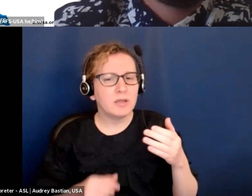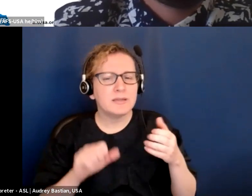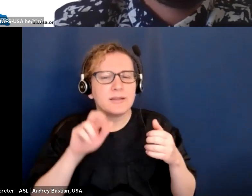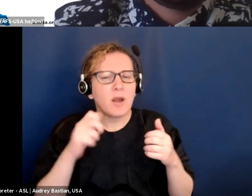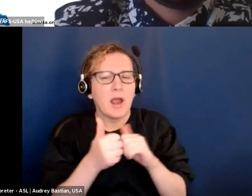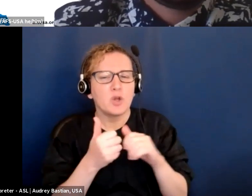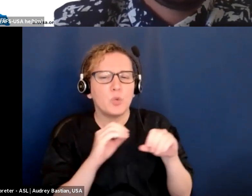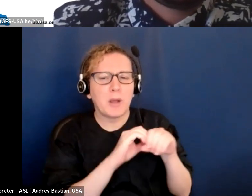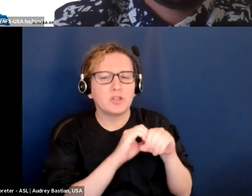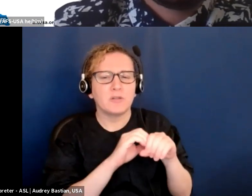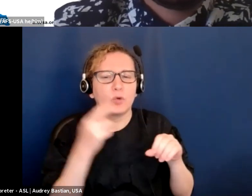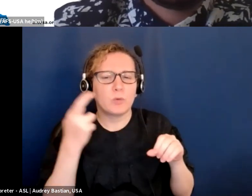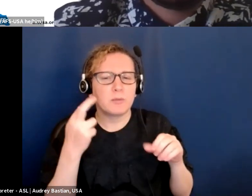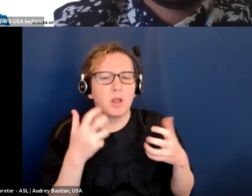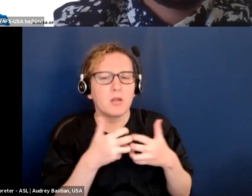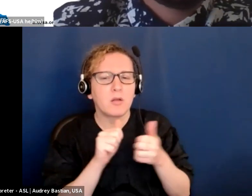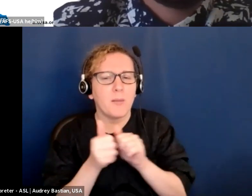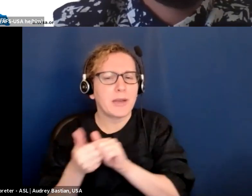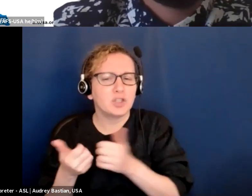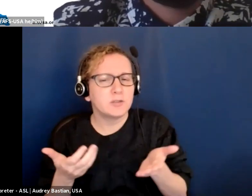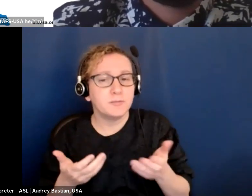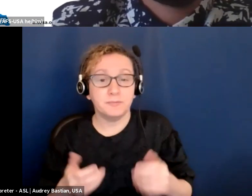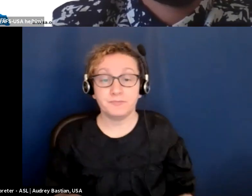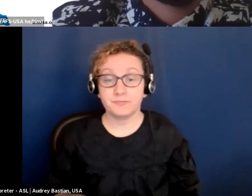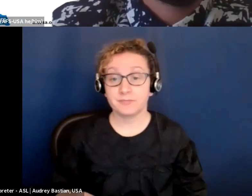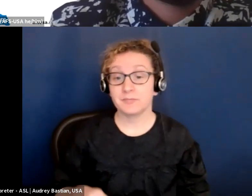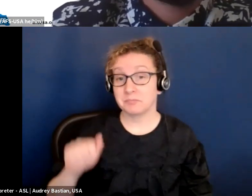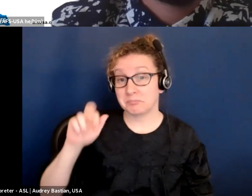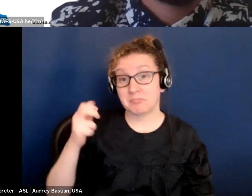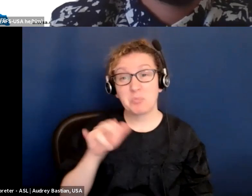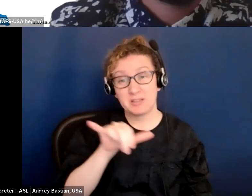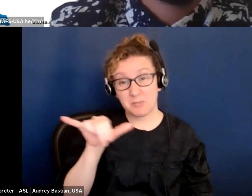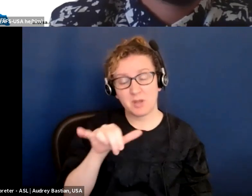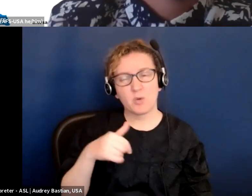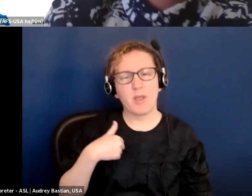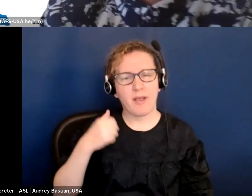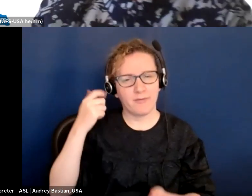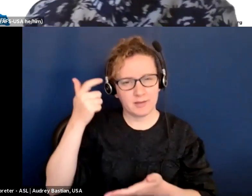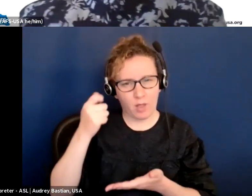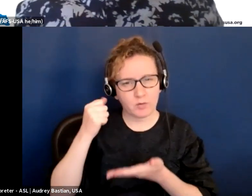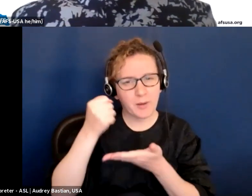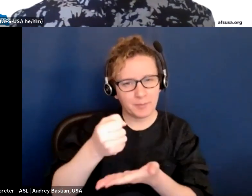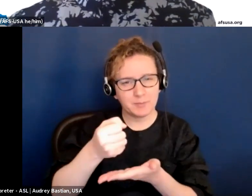It is similar in that we have scholarships aimed at our programs that